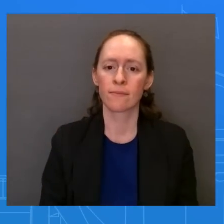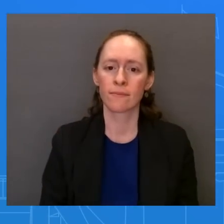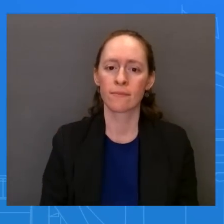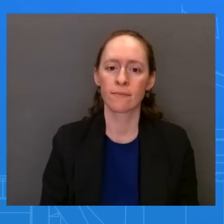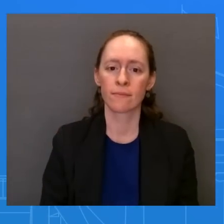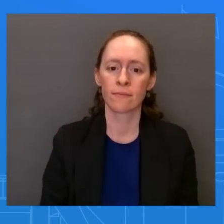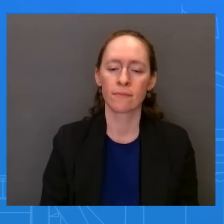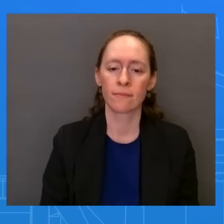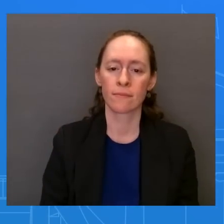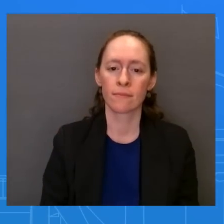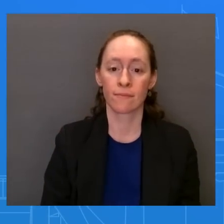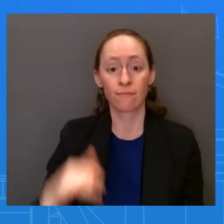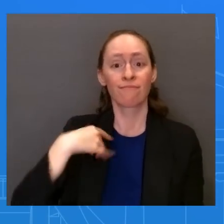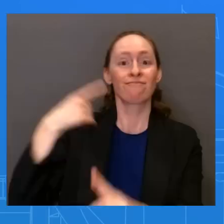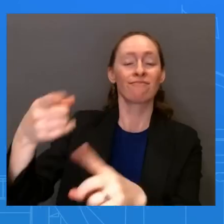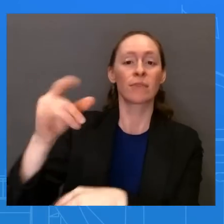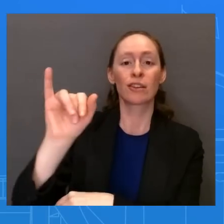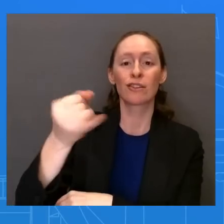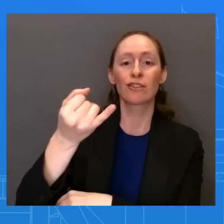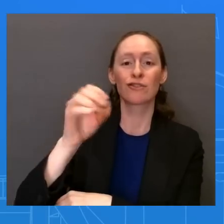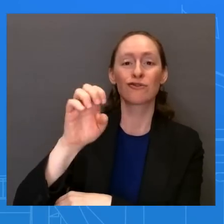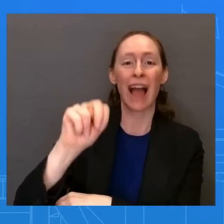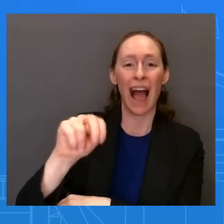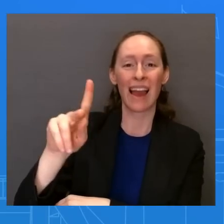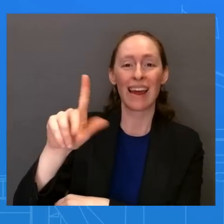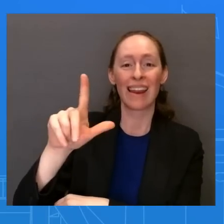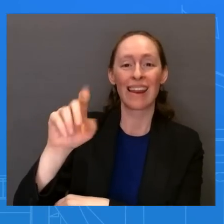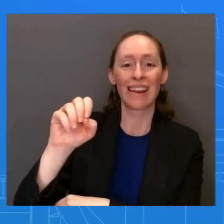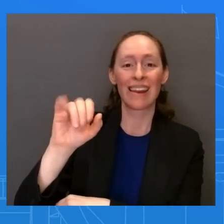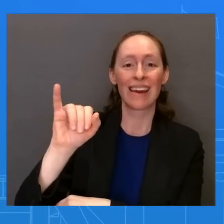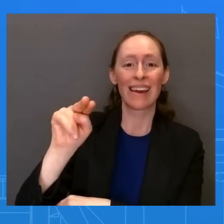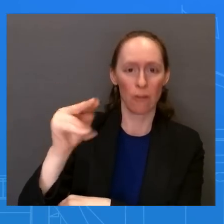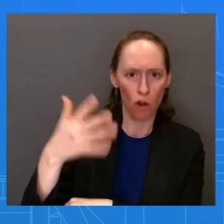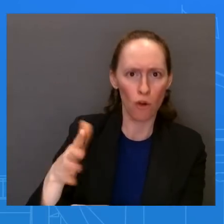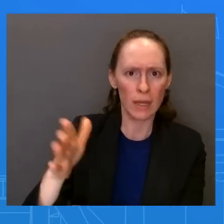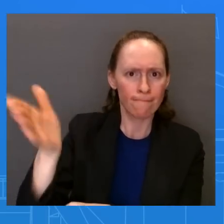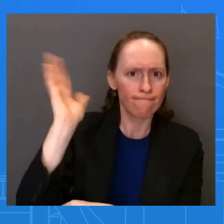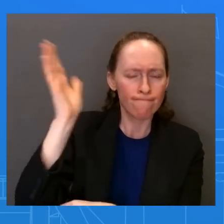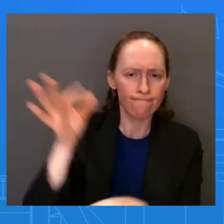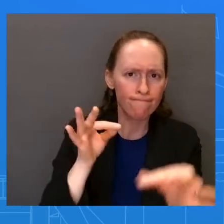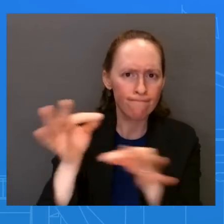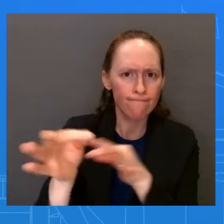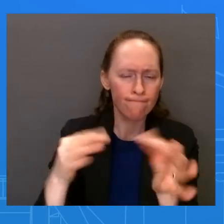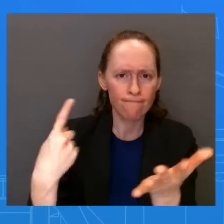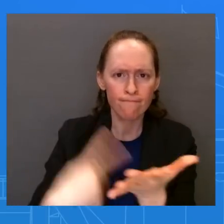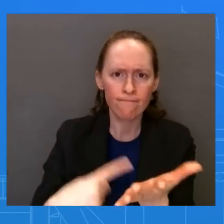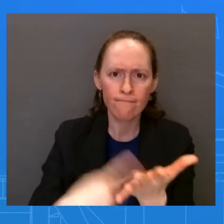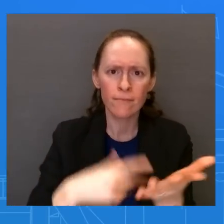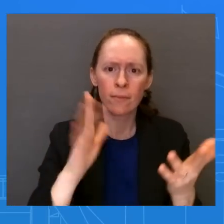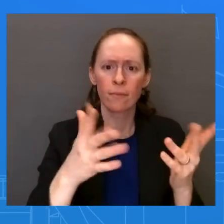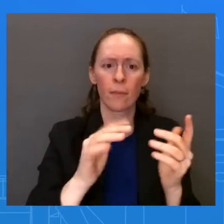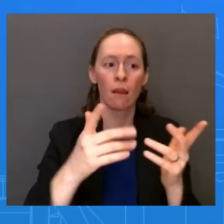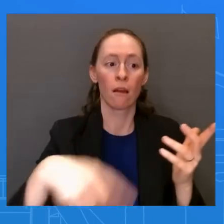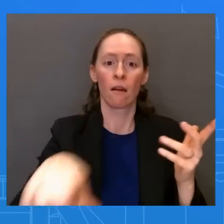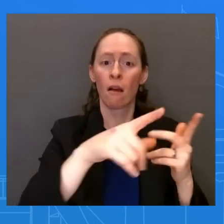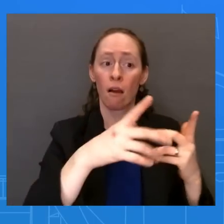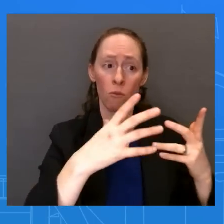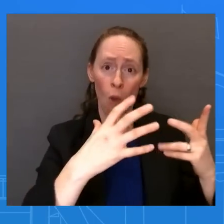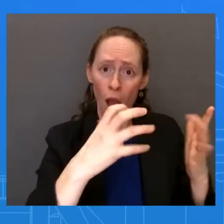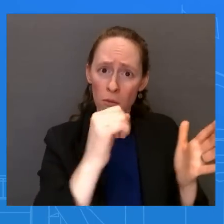that the President has put forward. It is to safeguard access to abortion and contraception; ensure that everyone has access to healthcare free